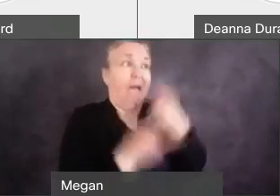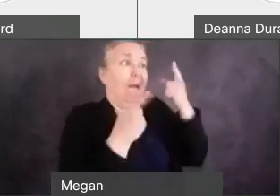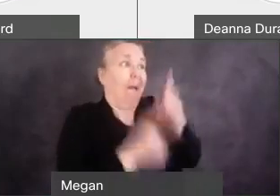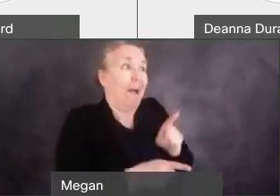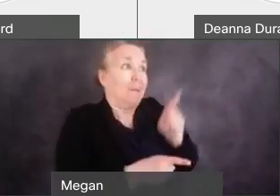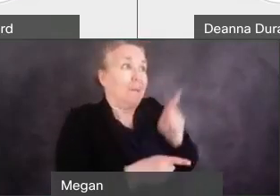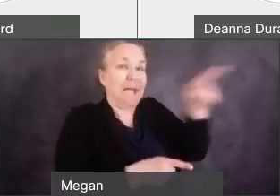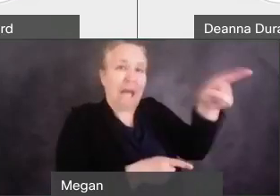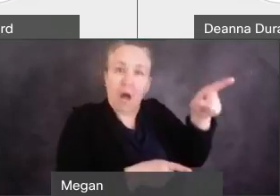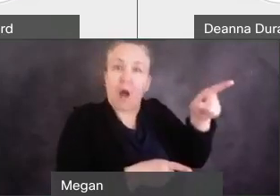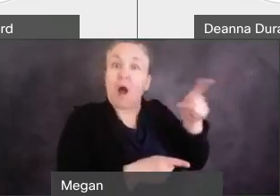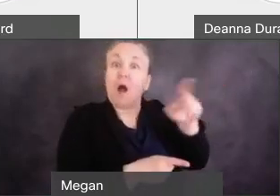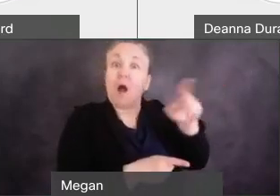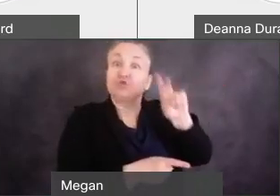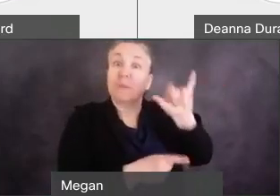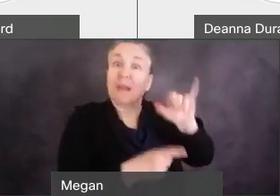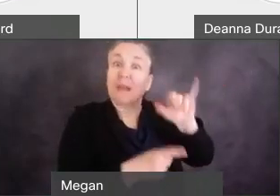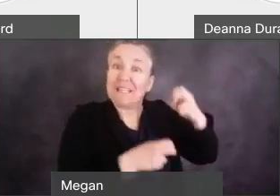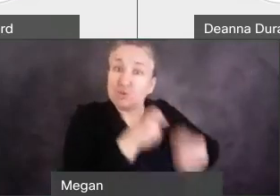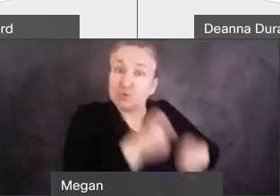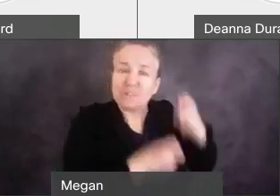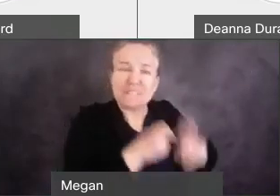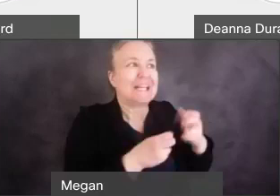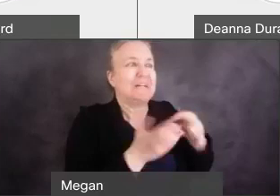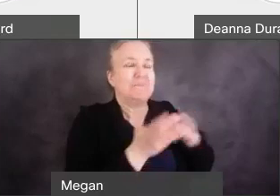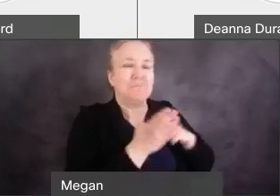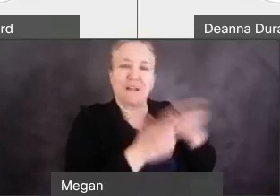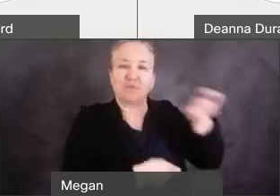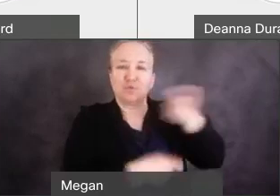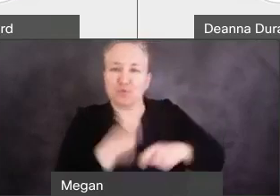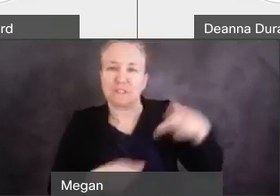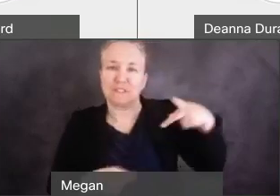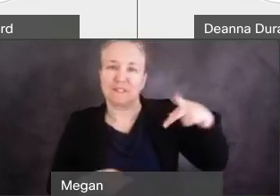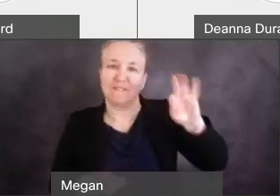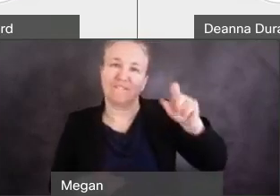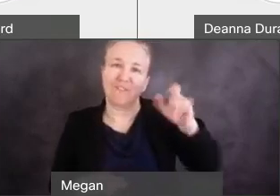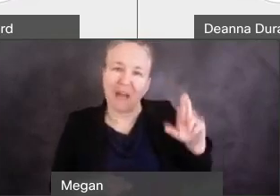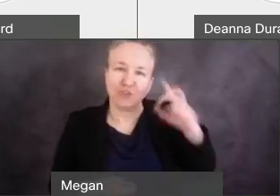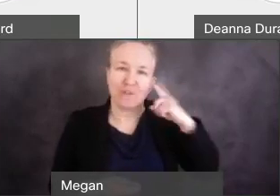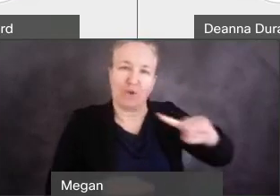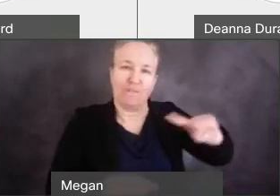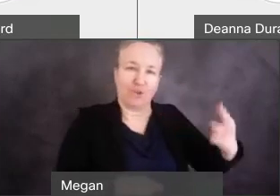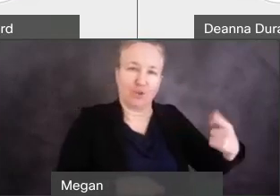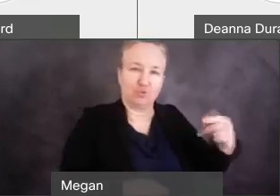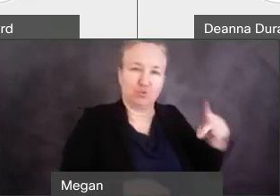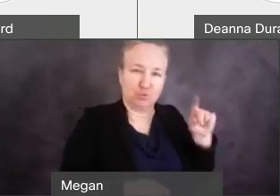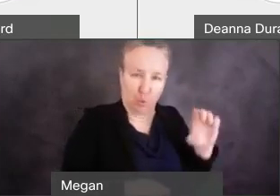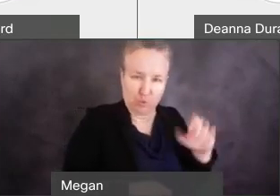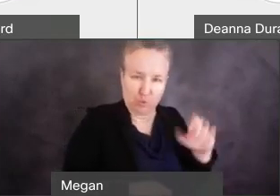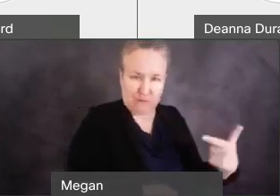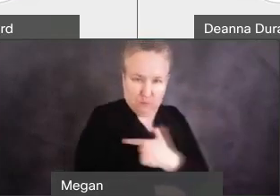starting to distribute the Pfizer vaccine for first doses on Thursday, tomorrow, February the 25th.